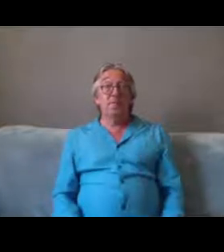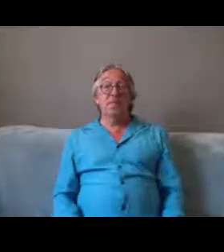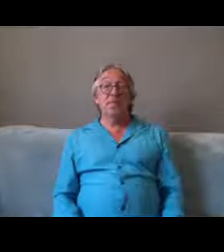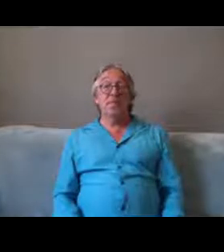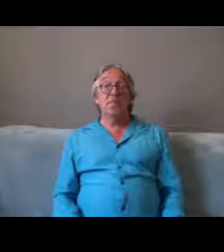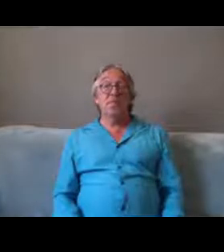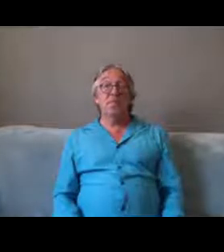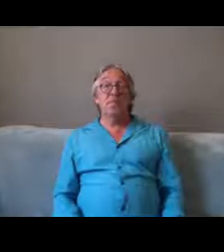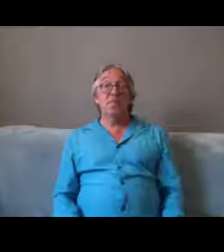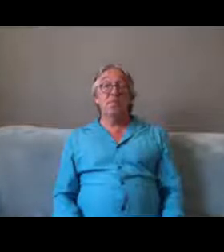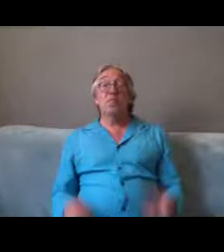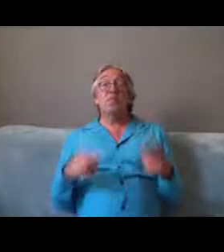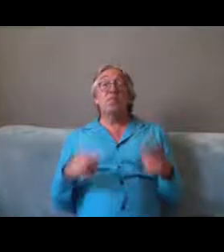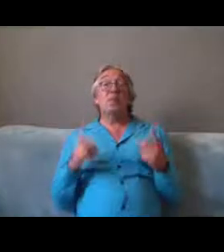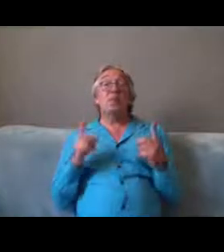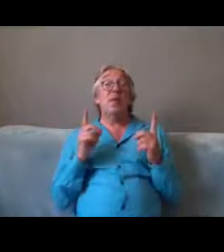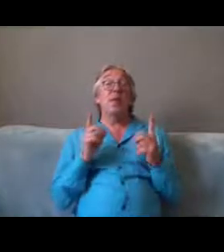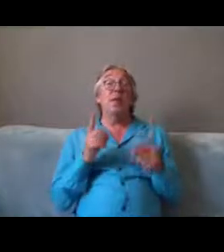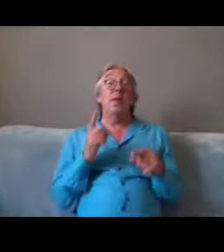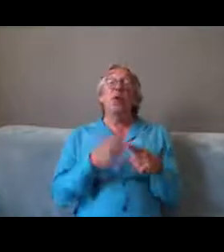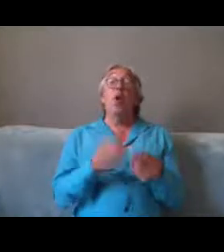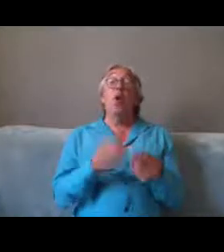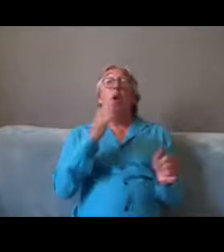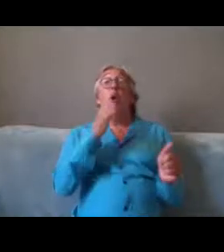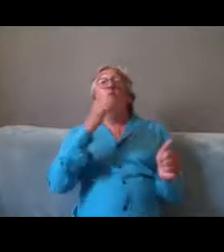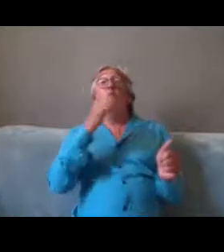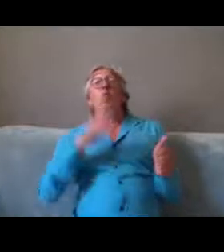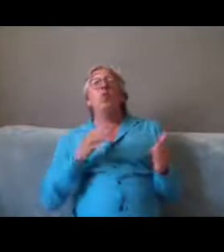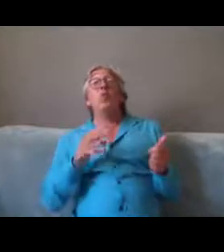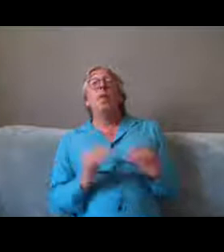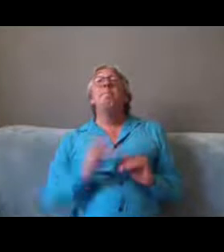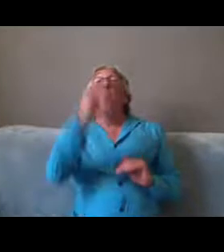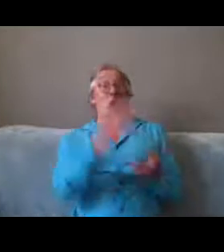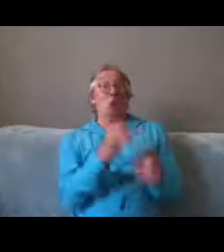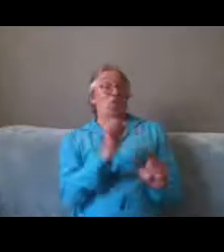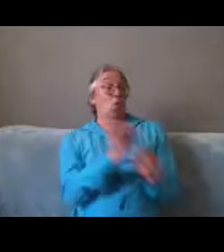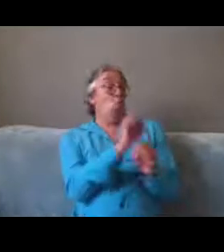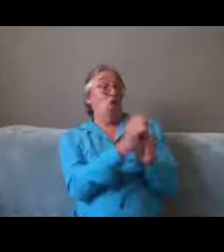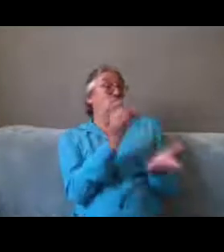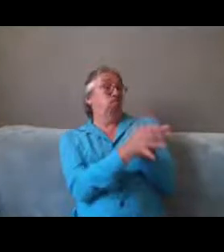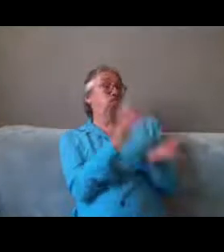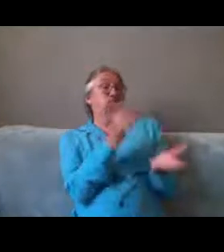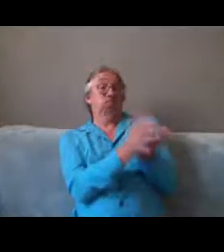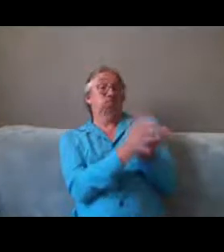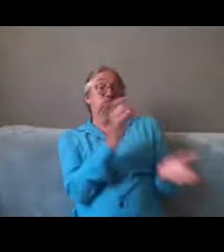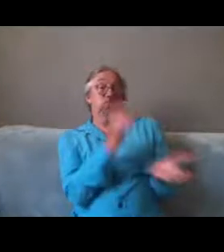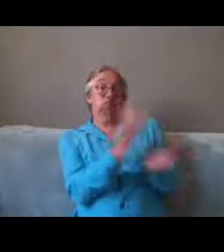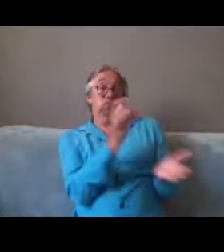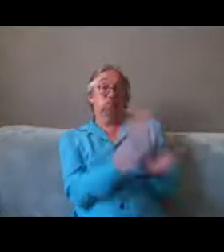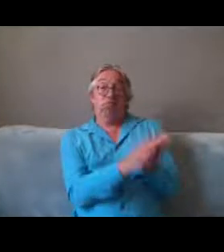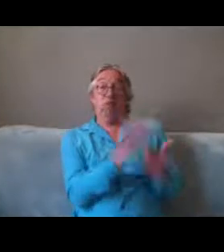We do it also with the help of the national agencies by proposing some of the participants.